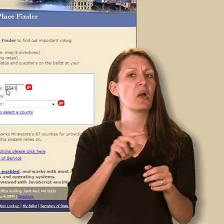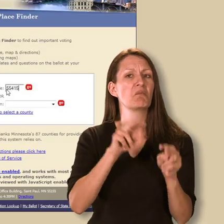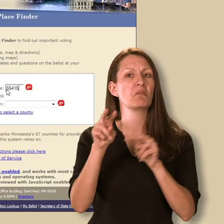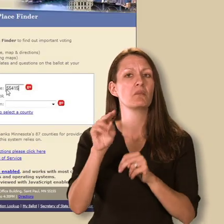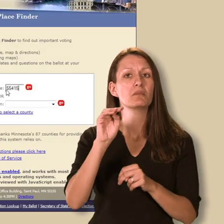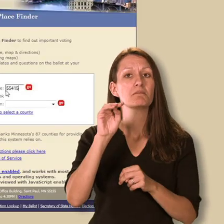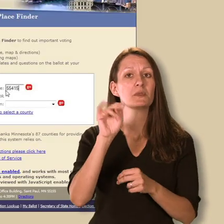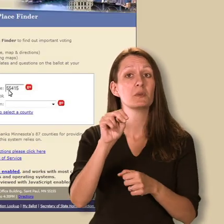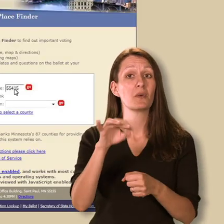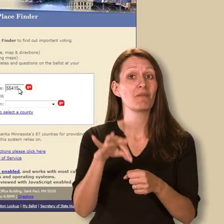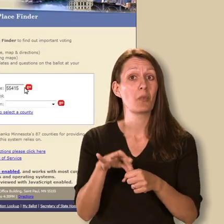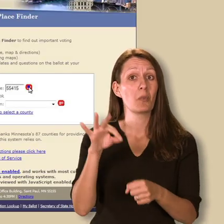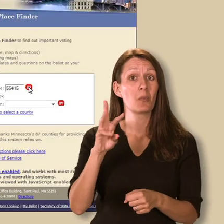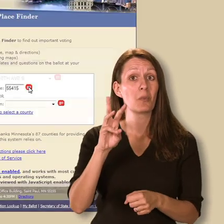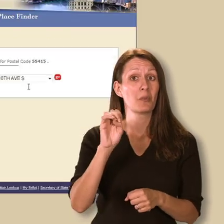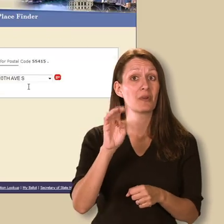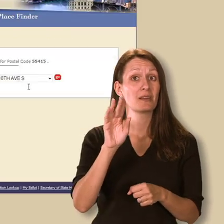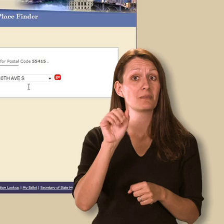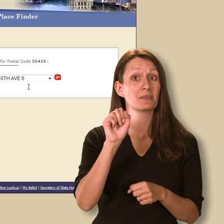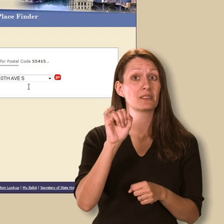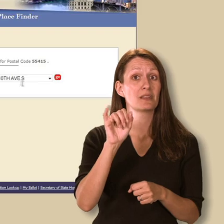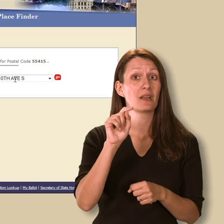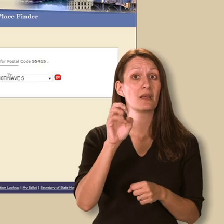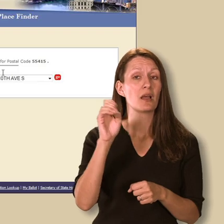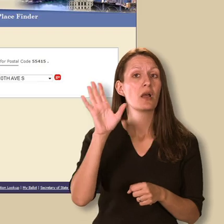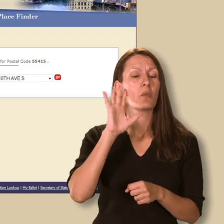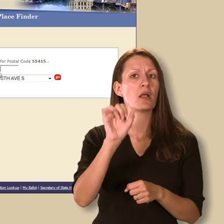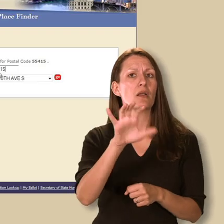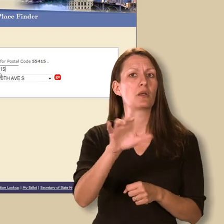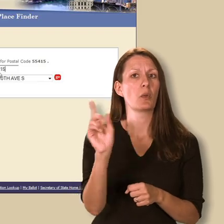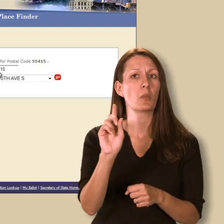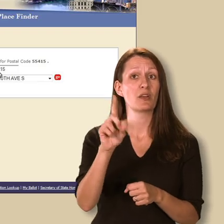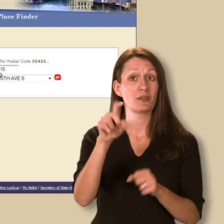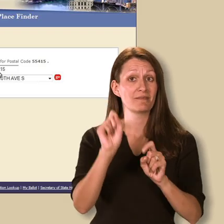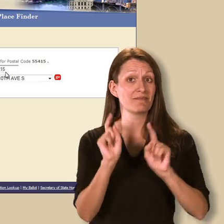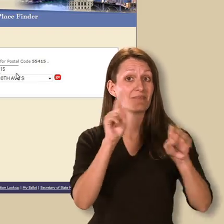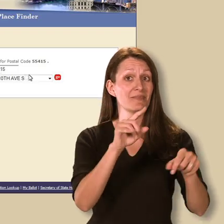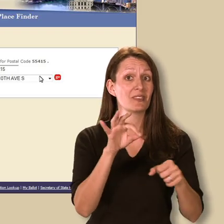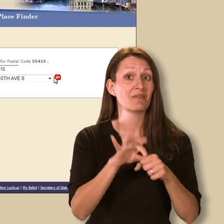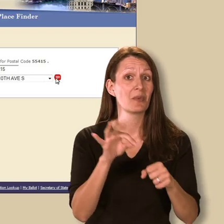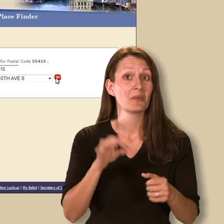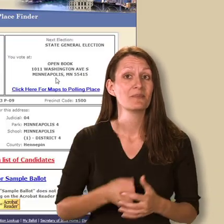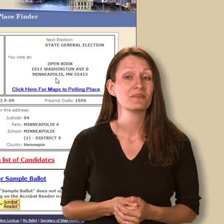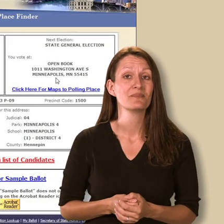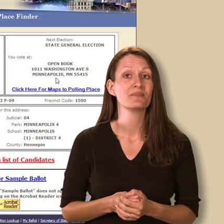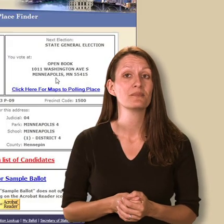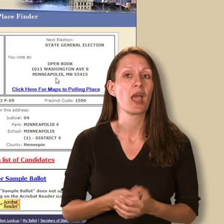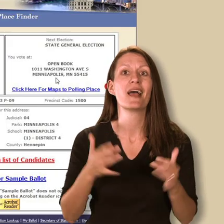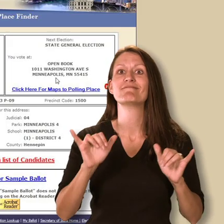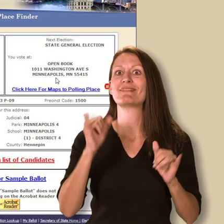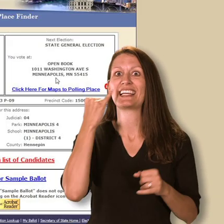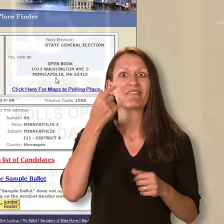you can use the Minnesota Votes web site to find your polling place.